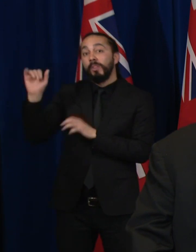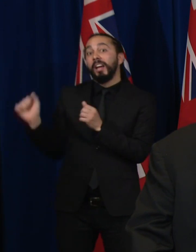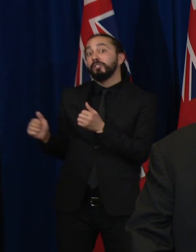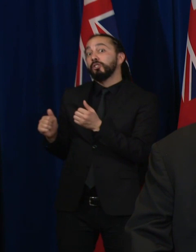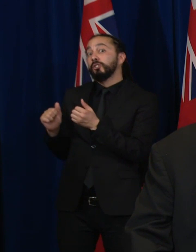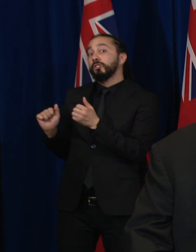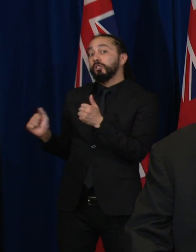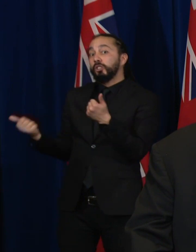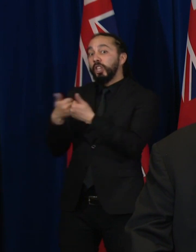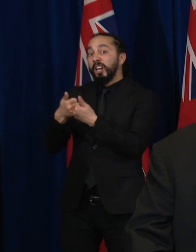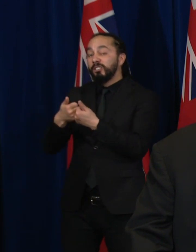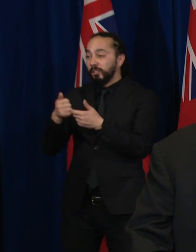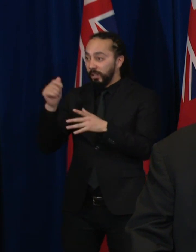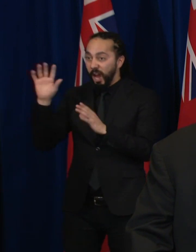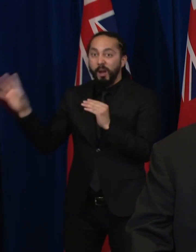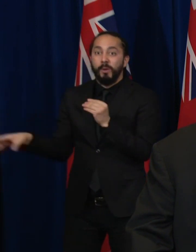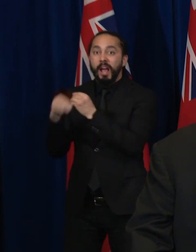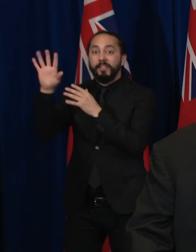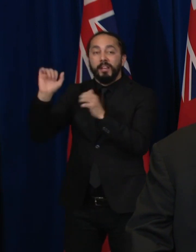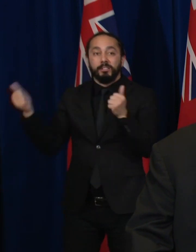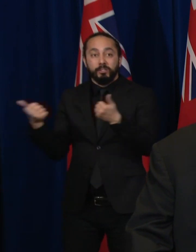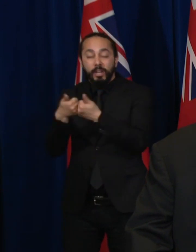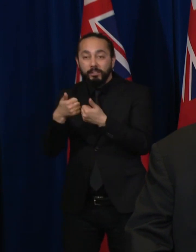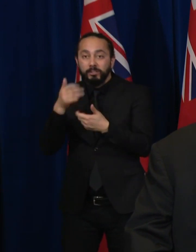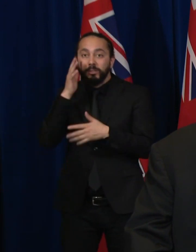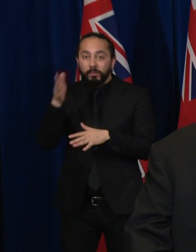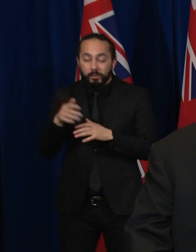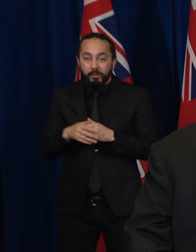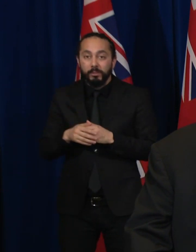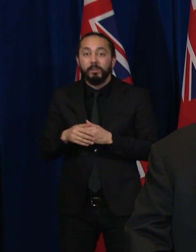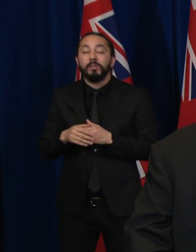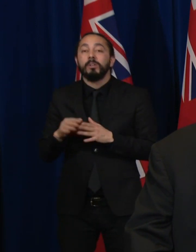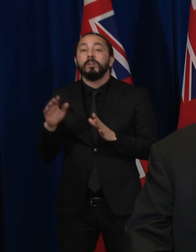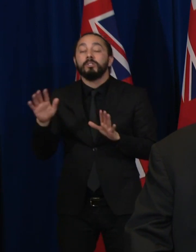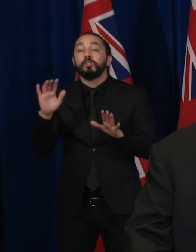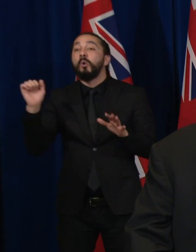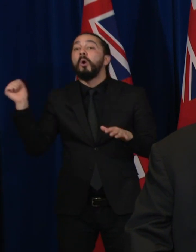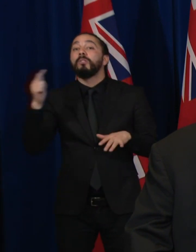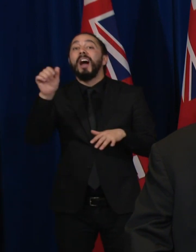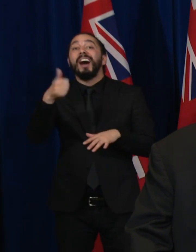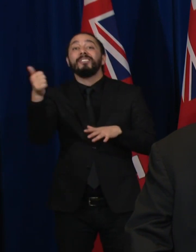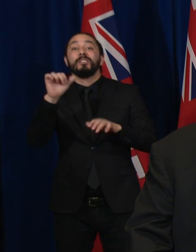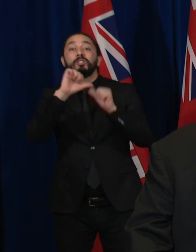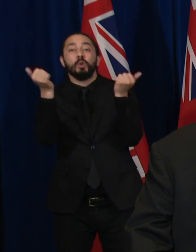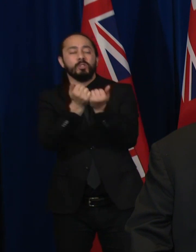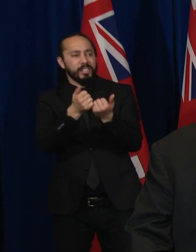add on to that challenge. We do challenge all the other associations